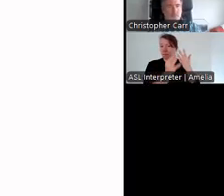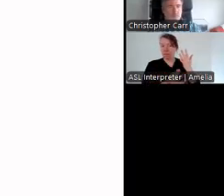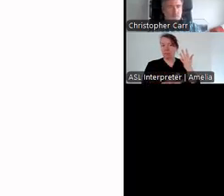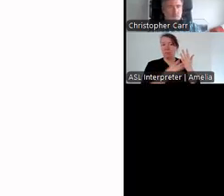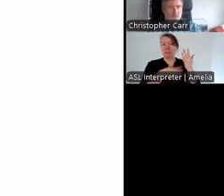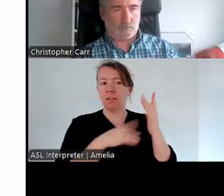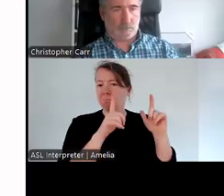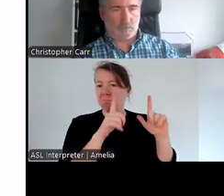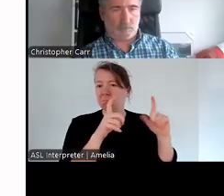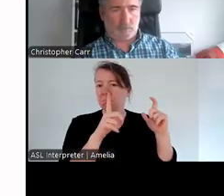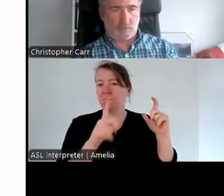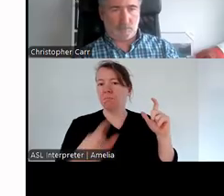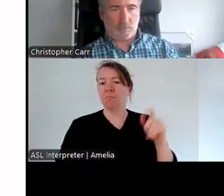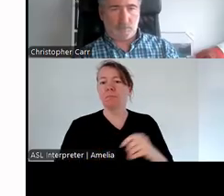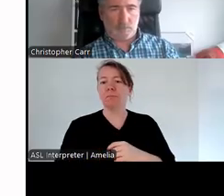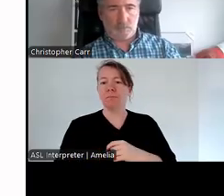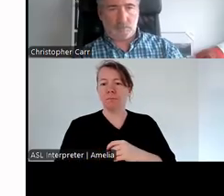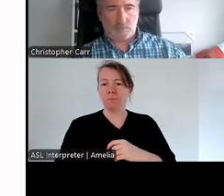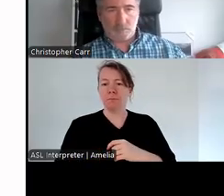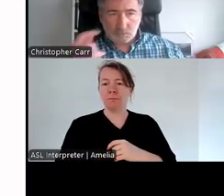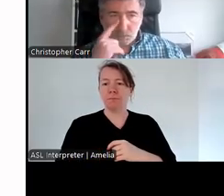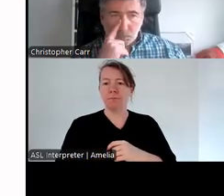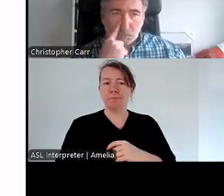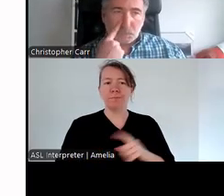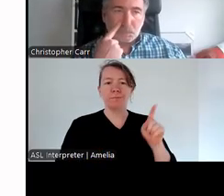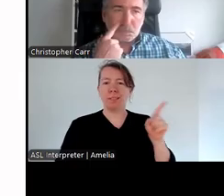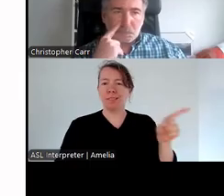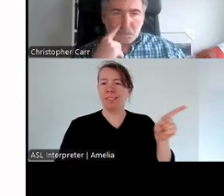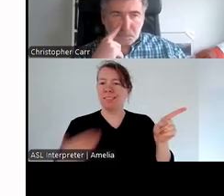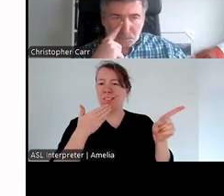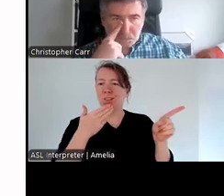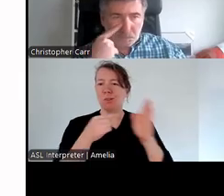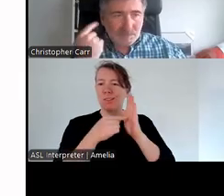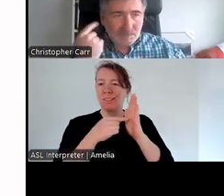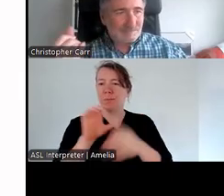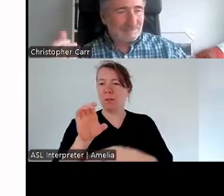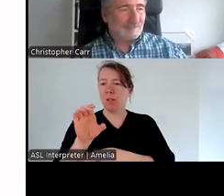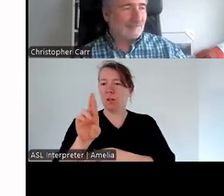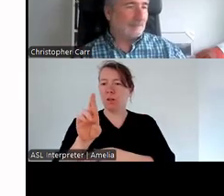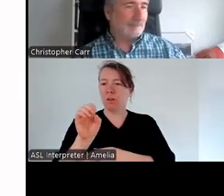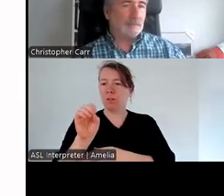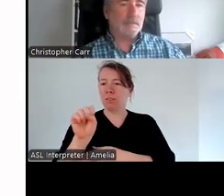a snippet here what this crosswalk looks like. So, in column one of this table, you have the